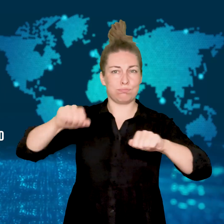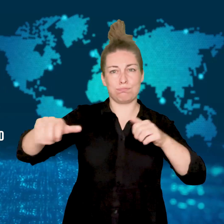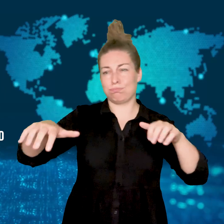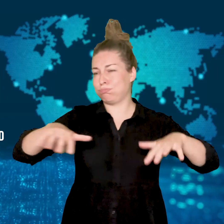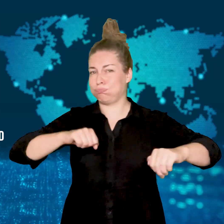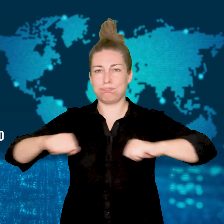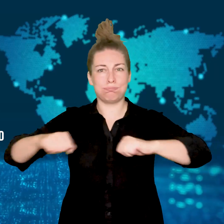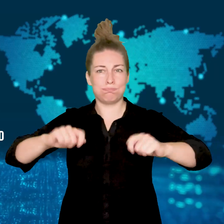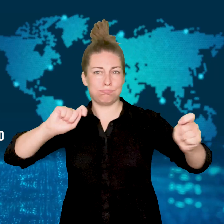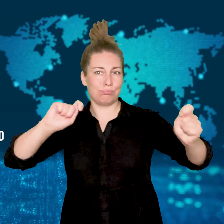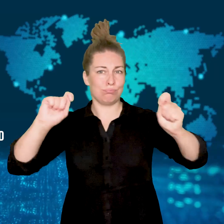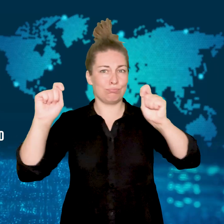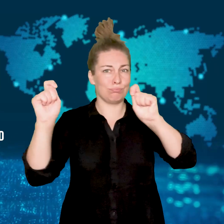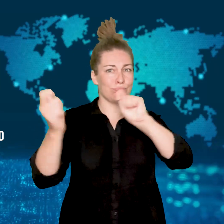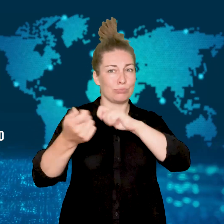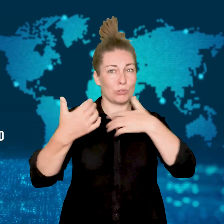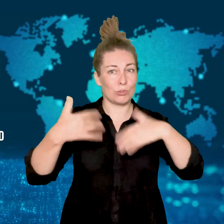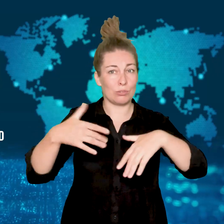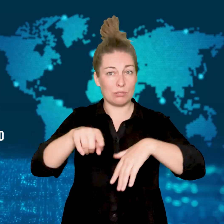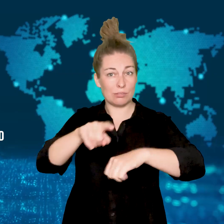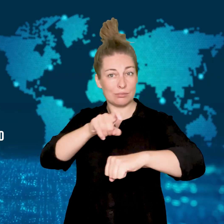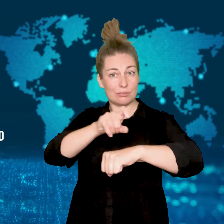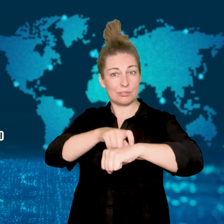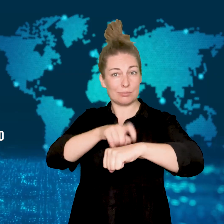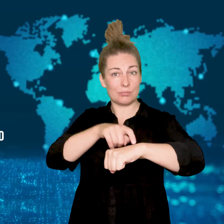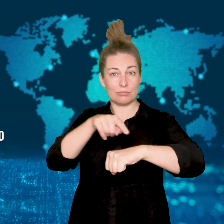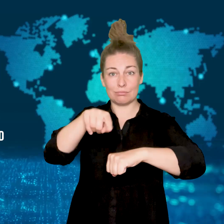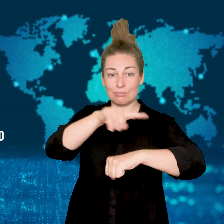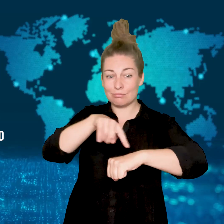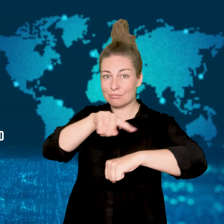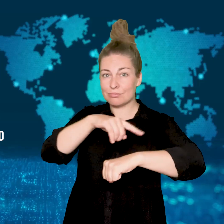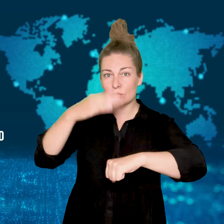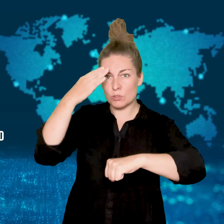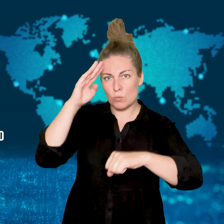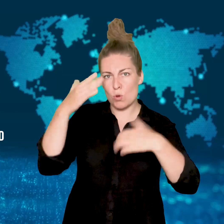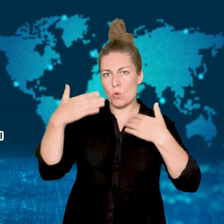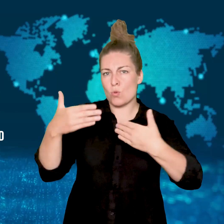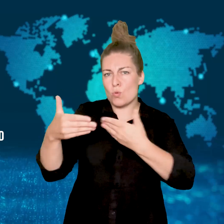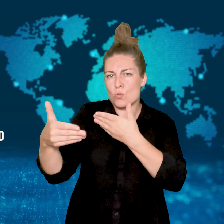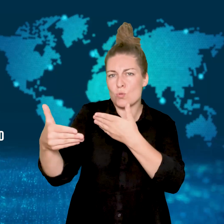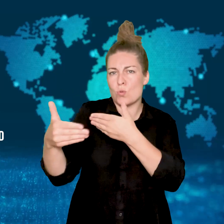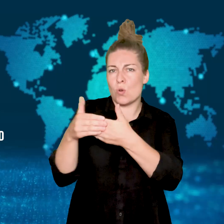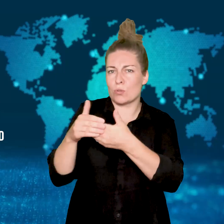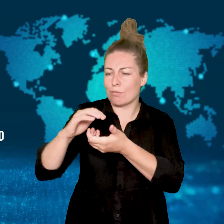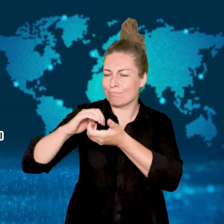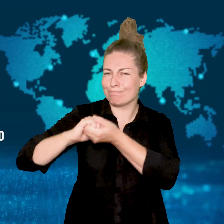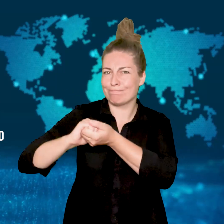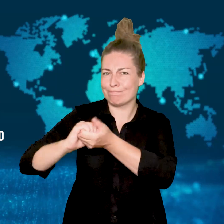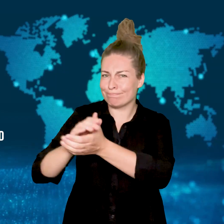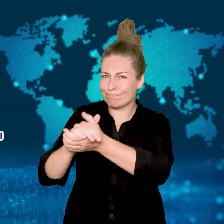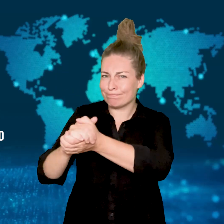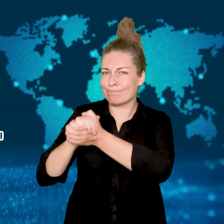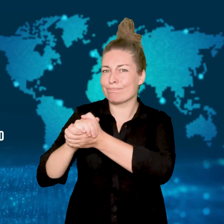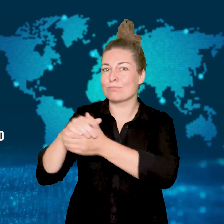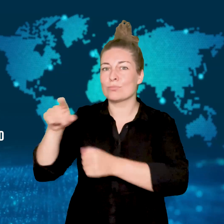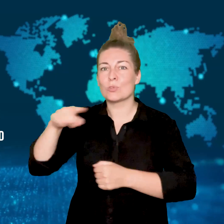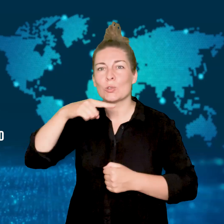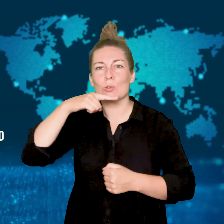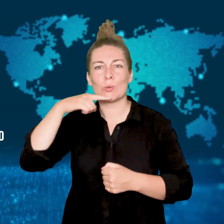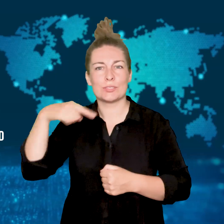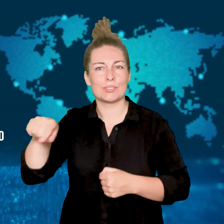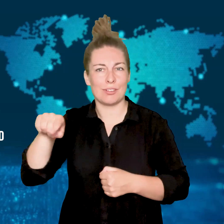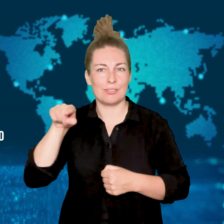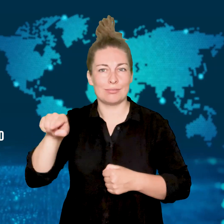which Fidel Castro seized power in the country.